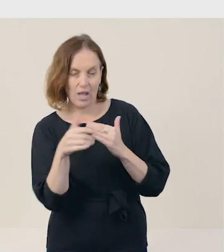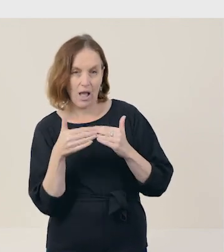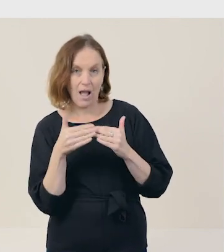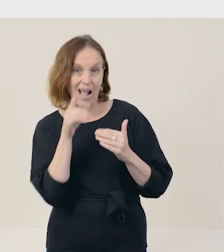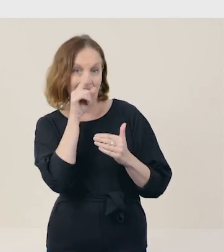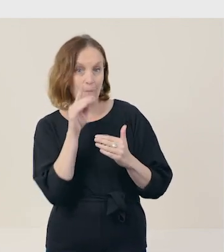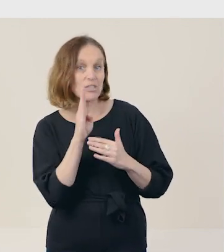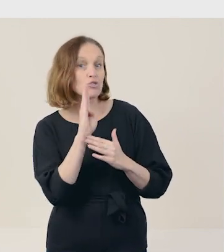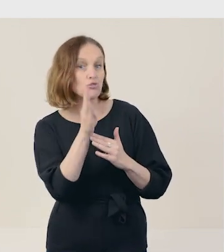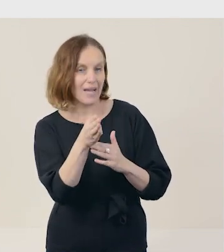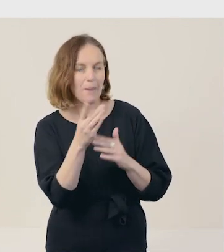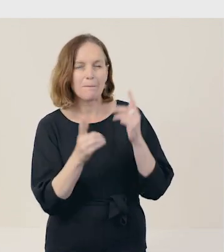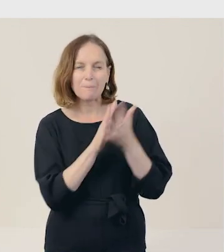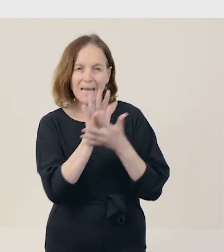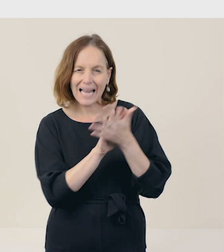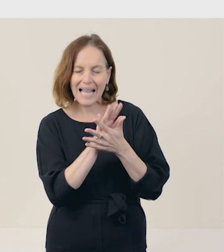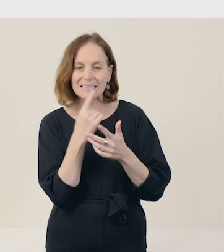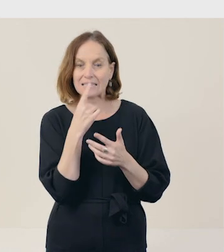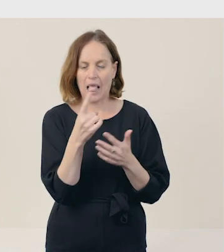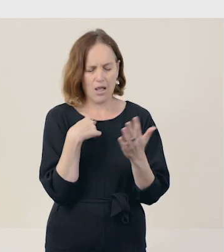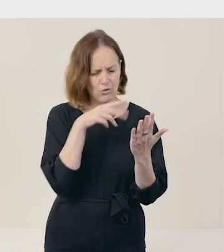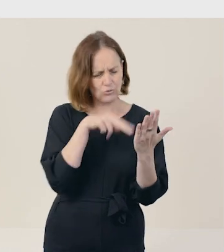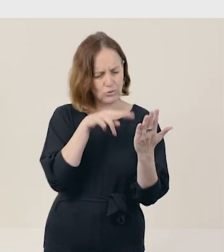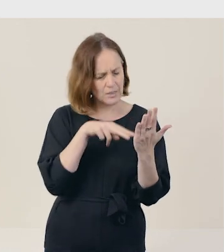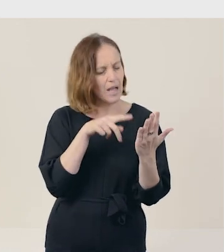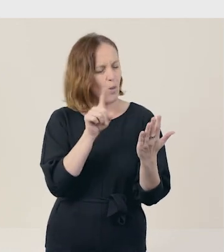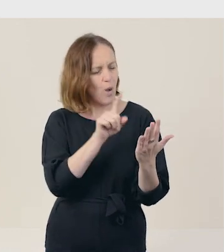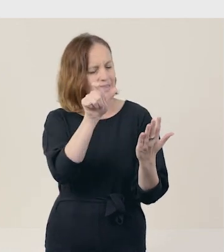can be direct, telling the reader what a character is like,